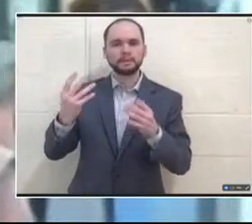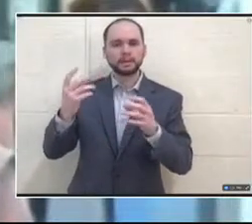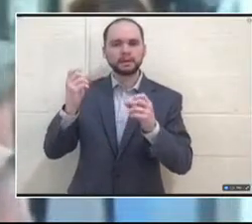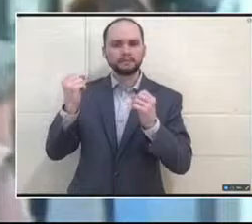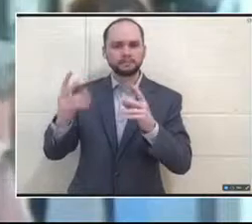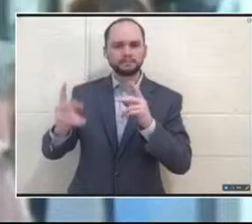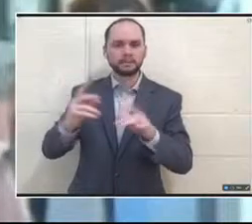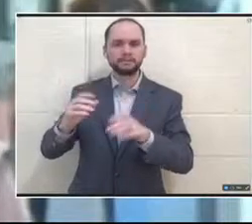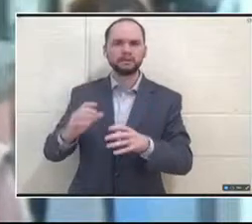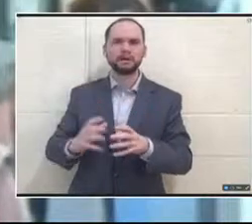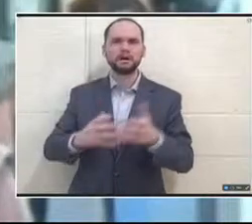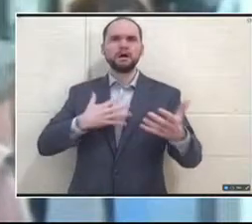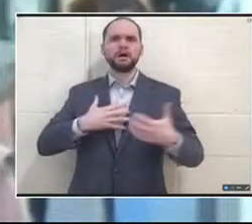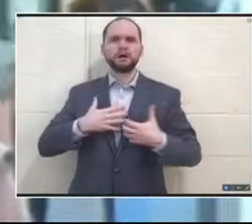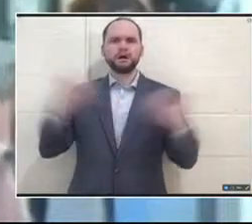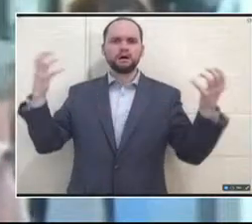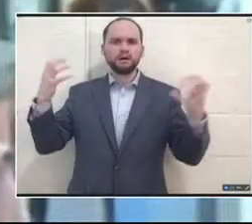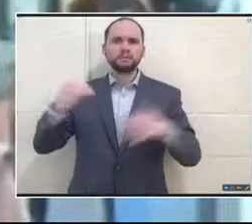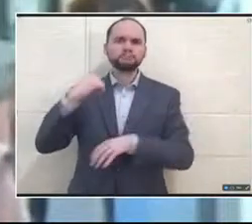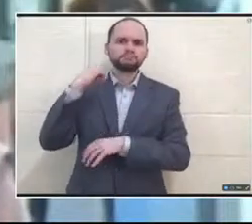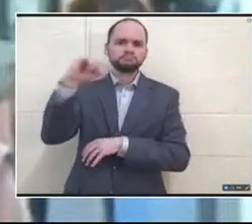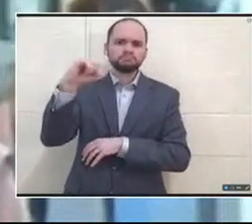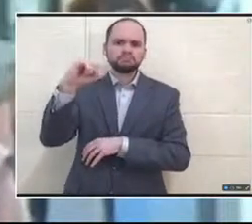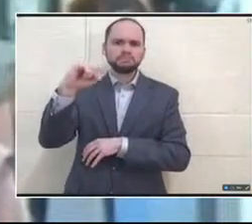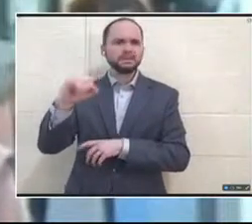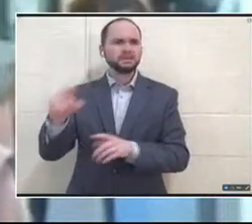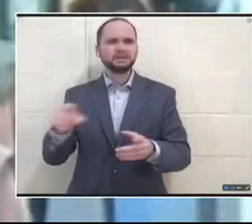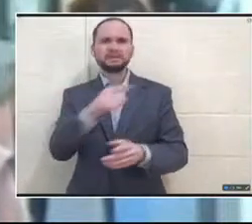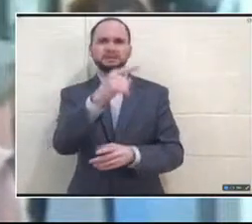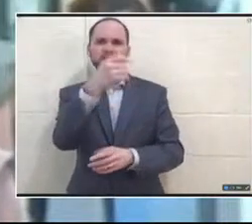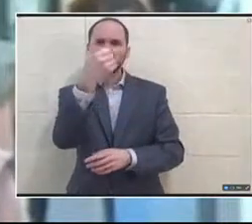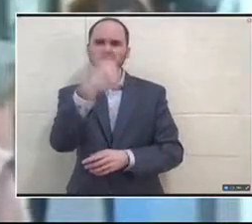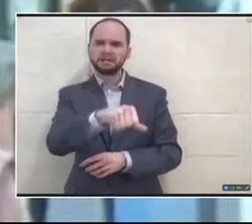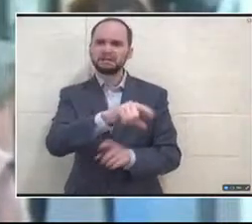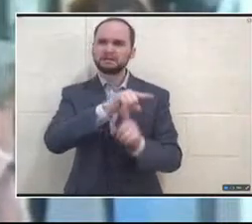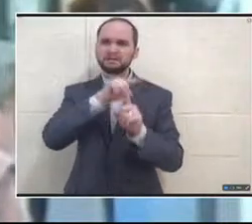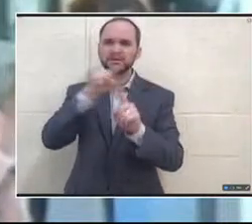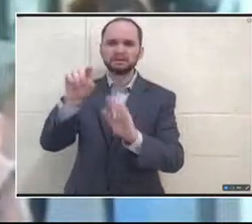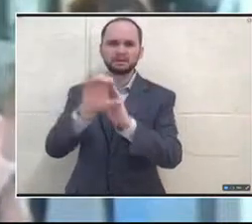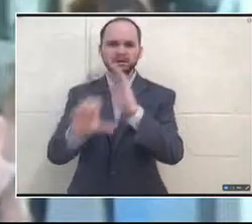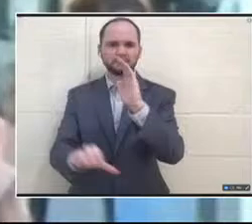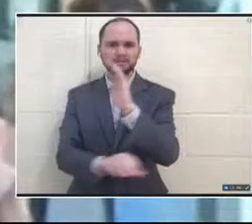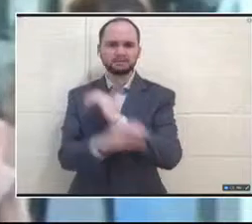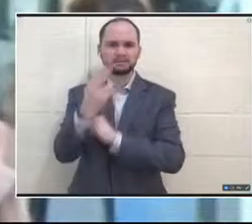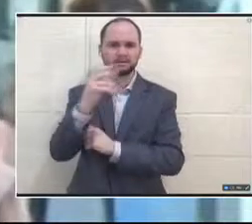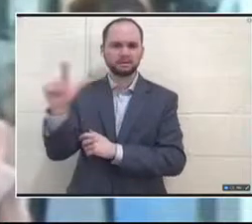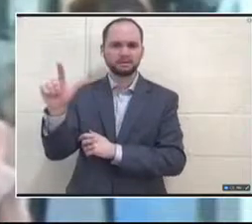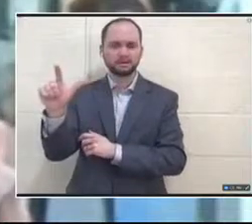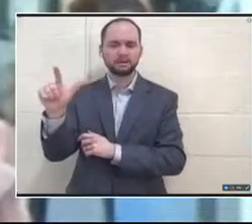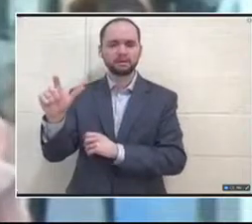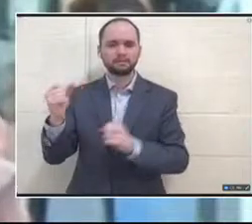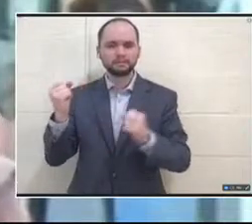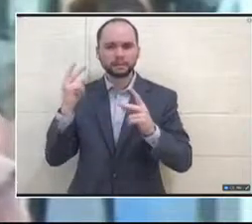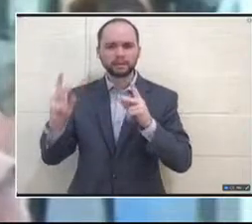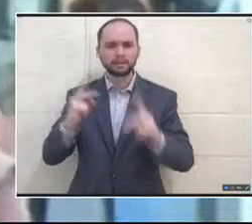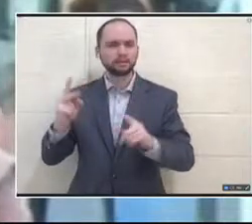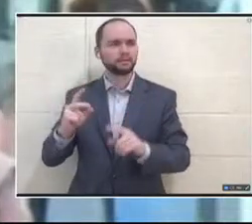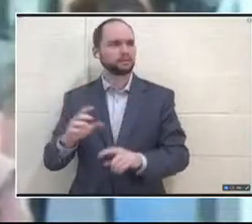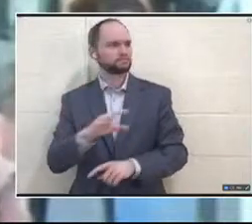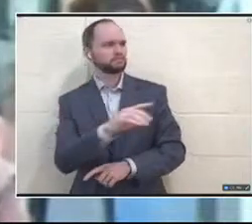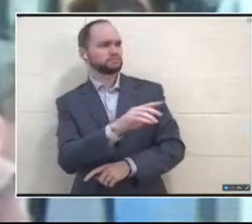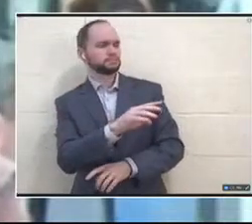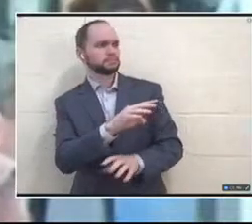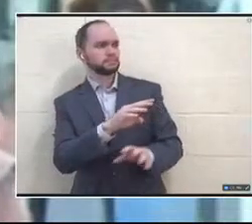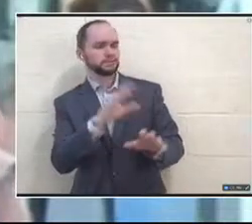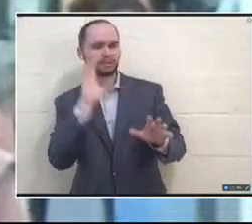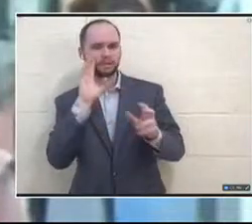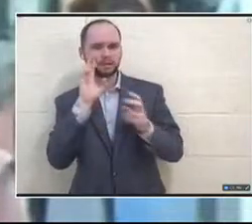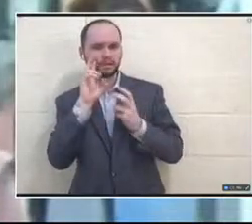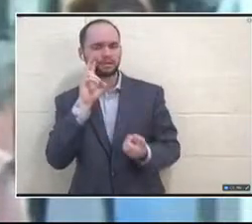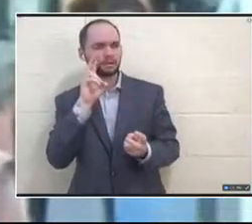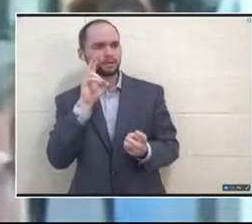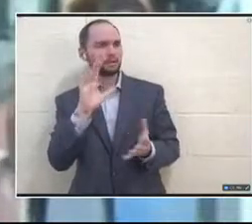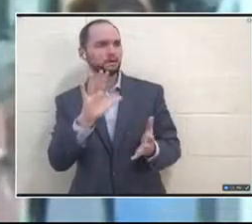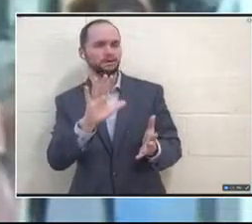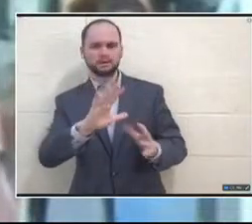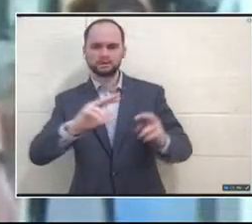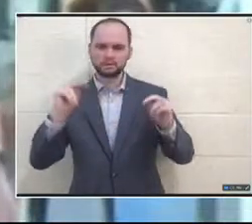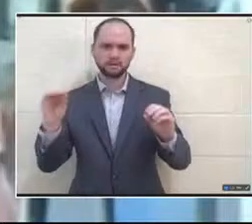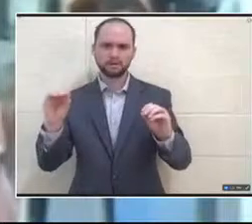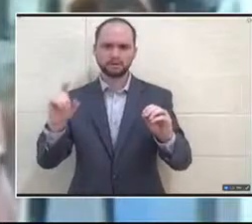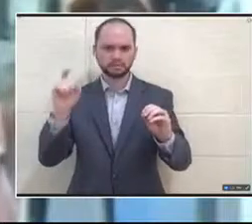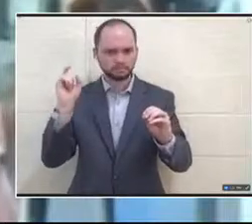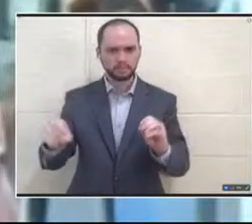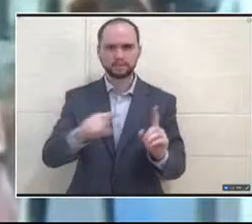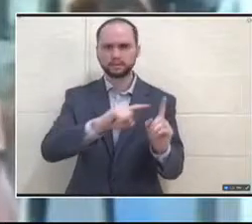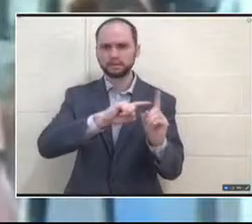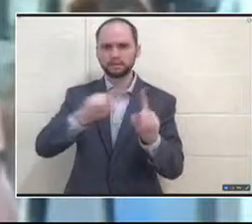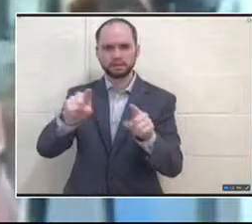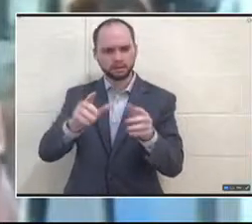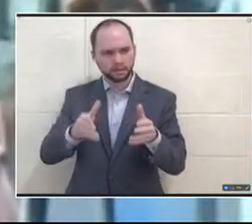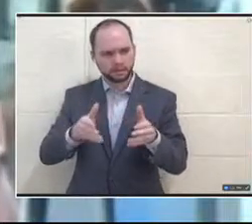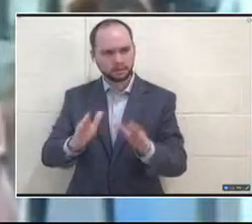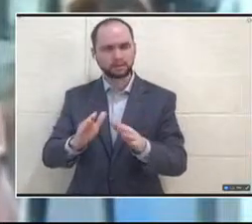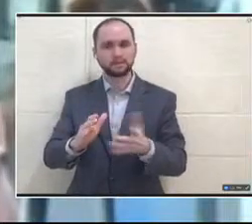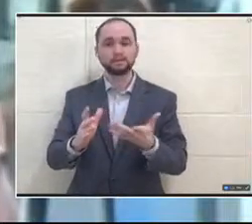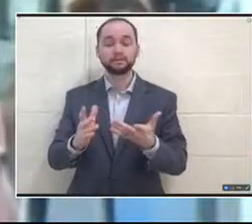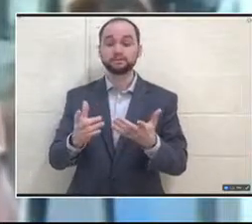been rejected to perform at Constitution Hall. All of this happening at one time and then an idea to